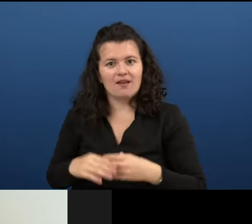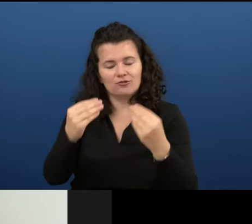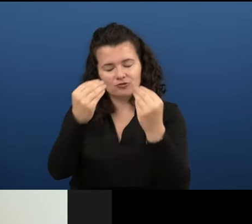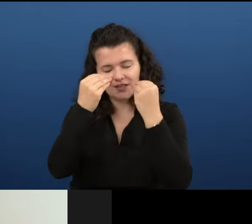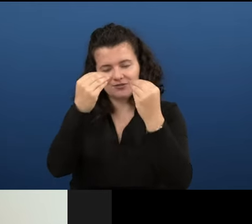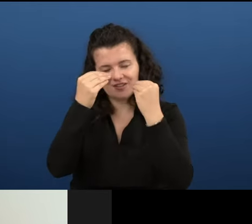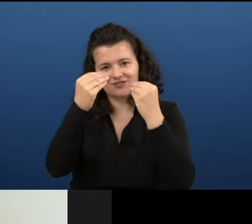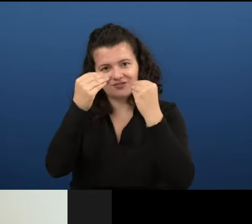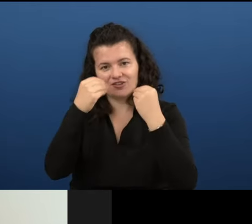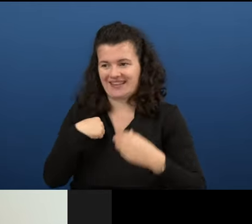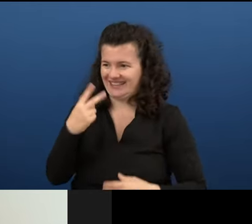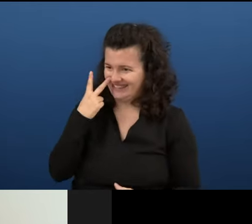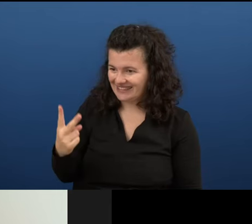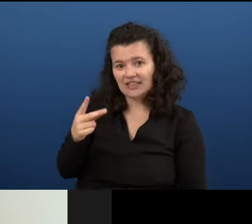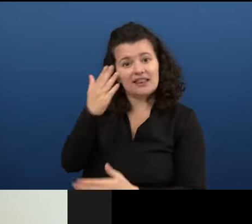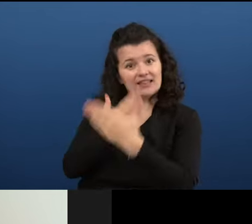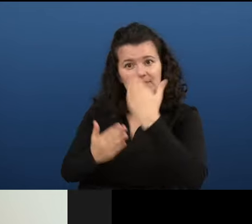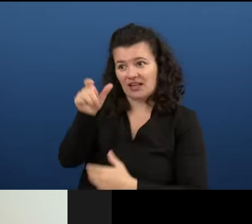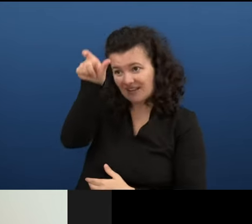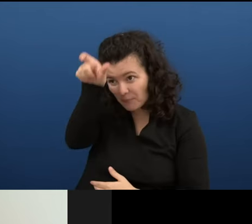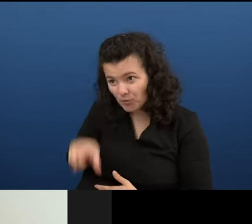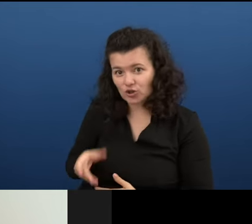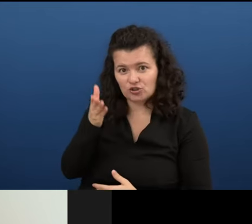a person first and then other things 10:51:37 will come in later when you view